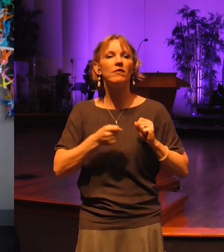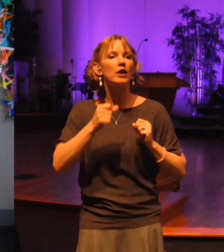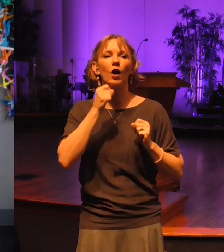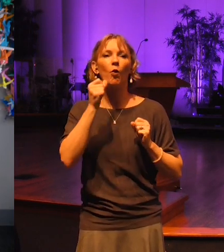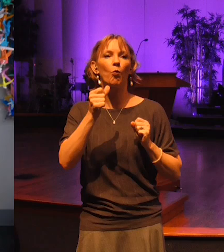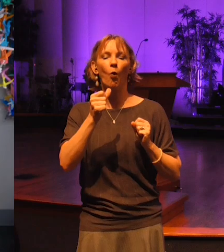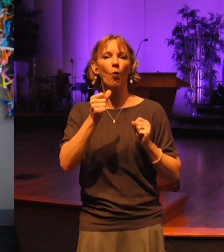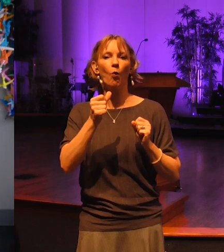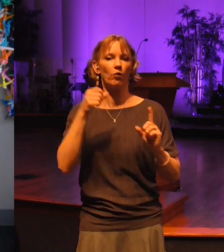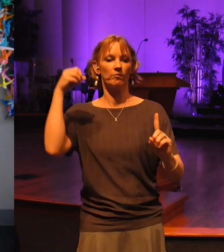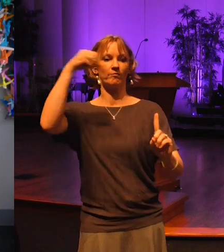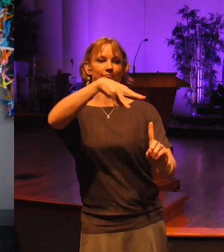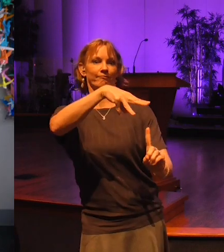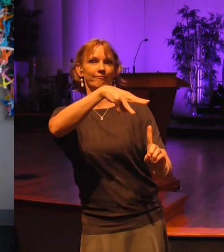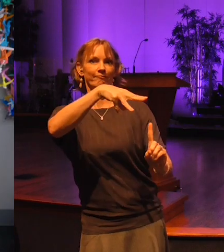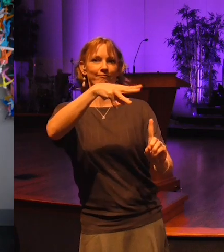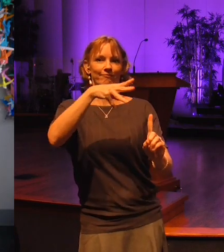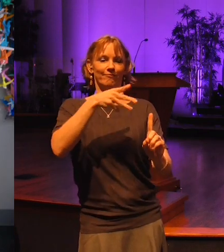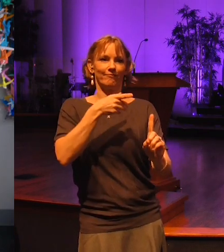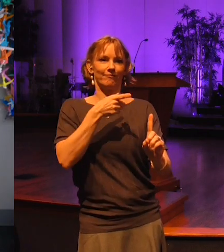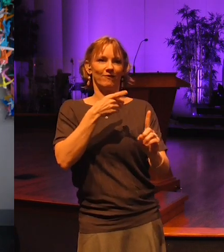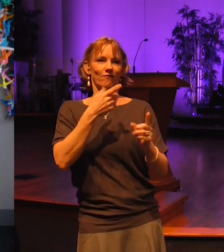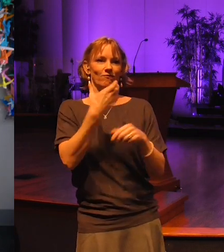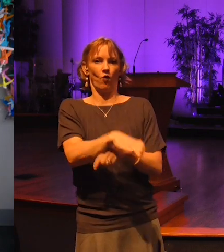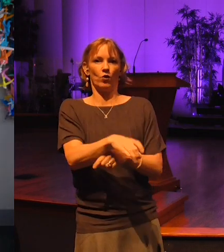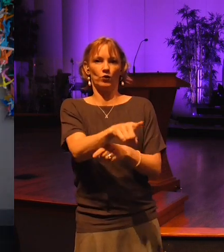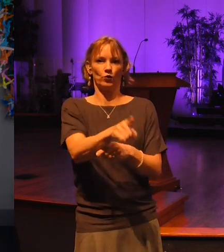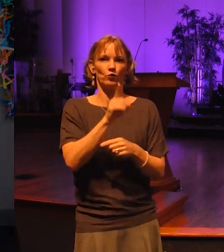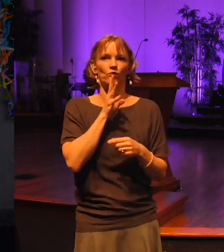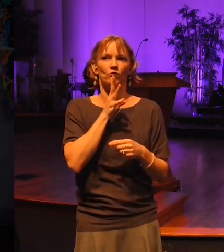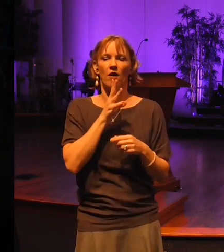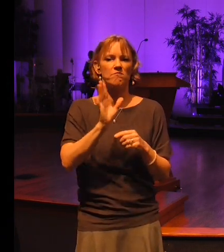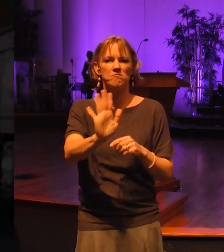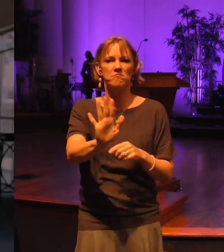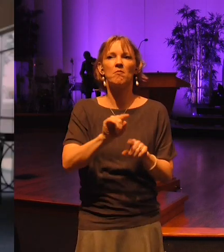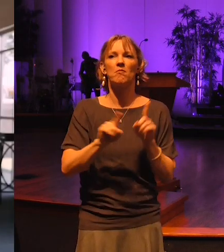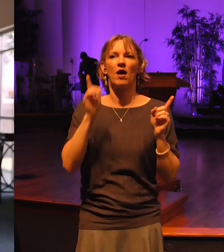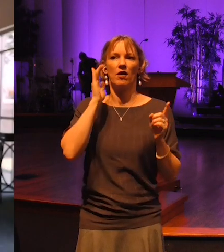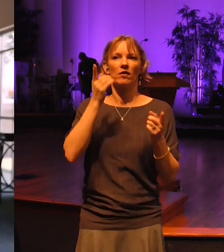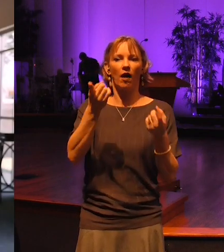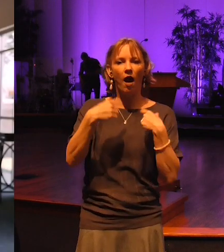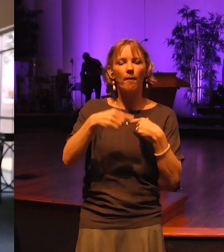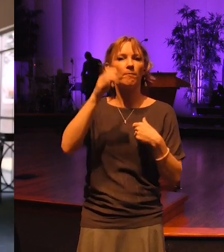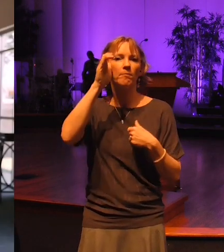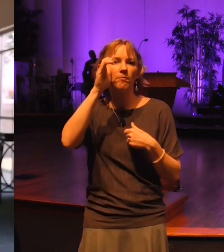talk about it but I want you to listen to him it'll help you a lot for more information about